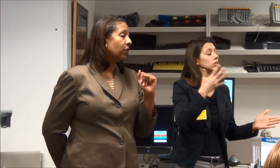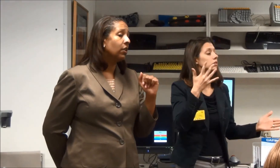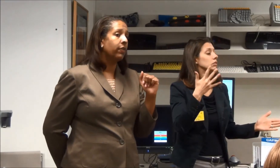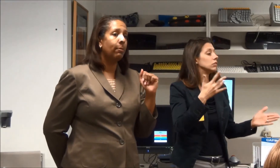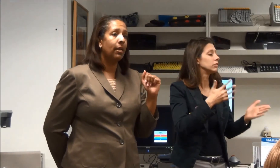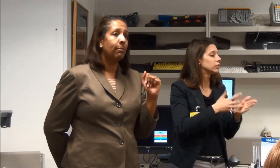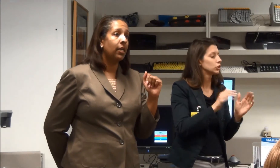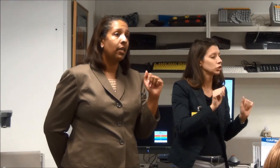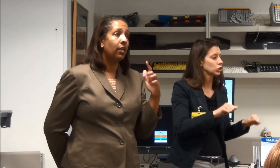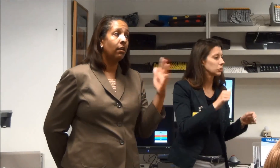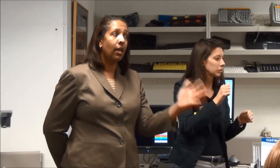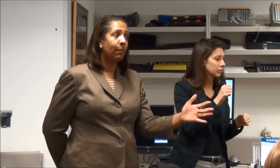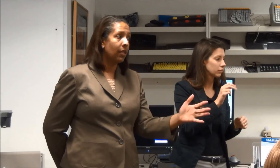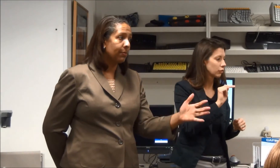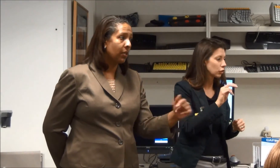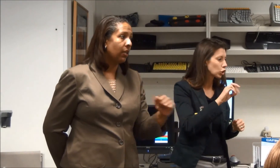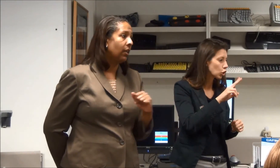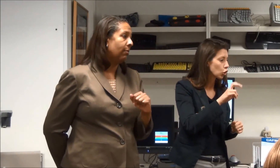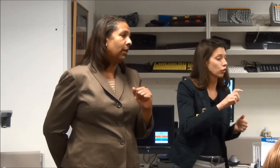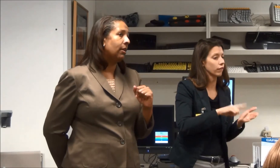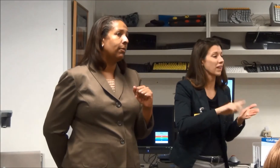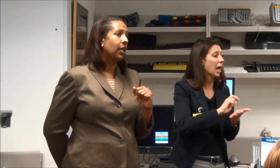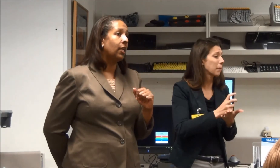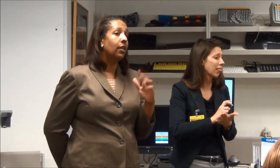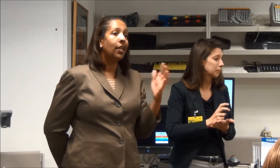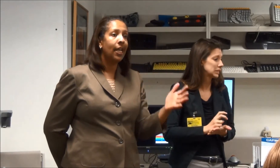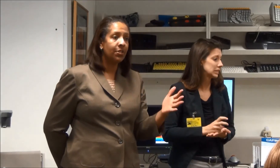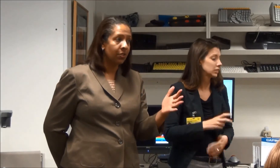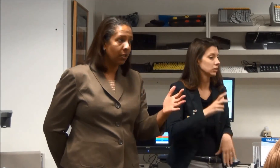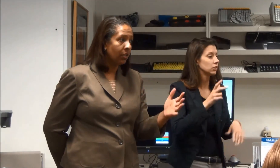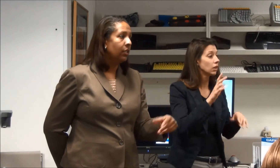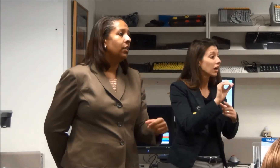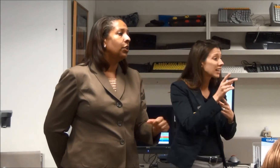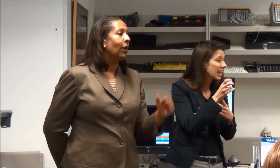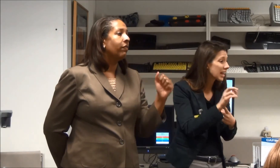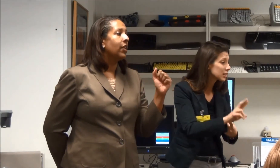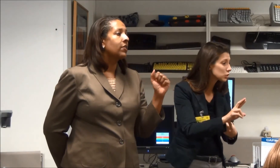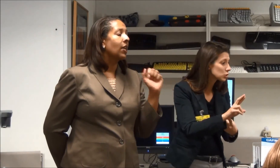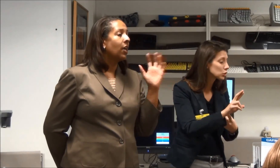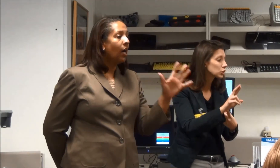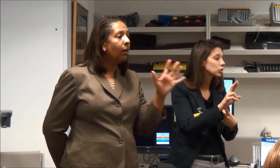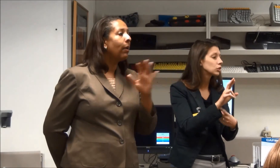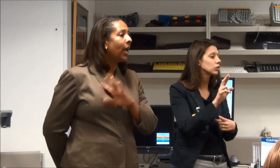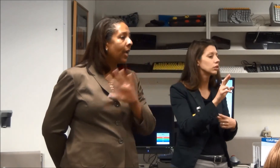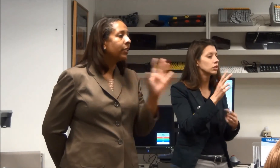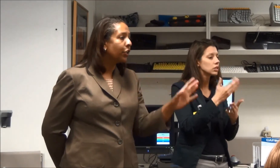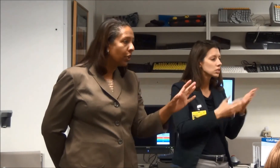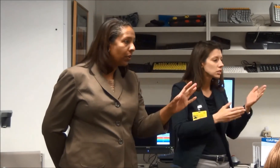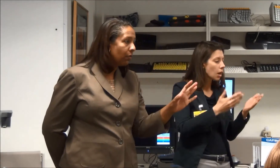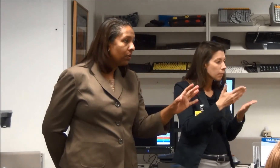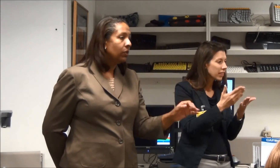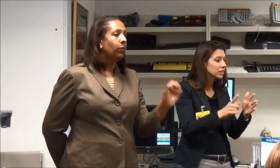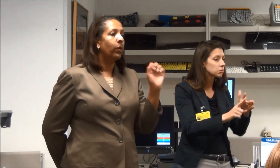nerve; it might be epilepsy; it might be cancer; you have things that come and go.